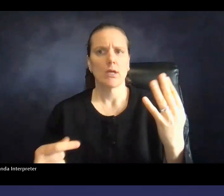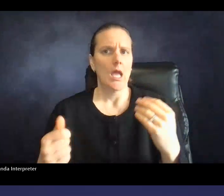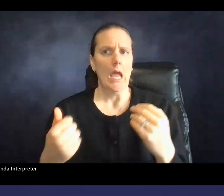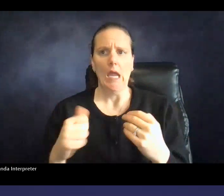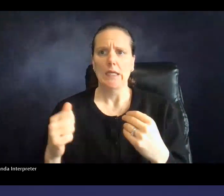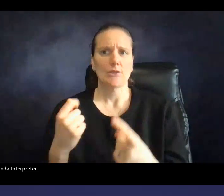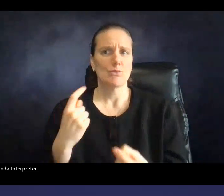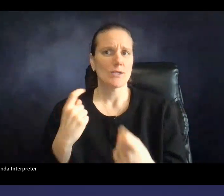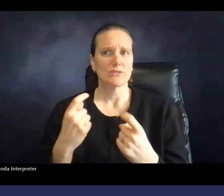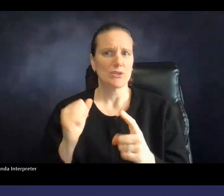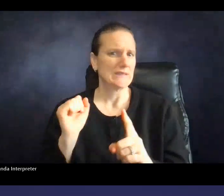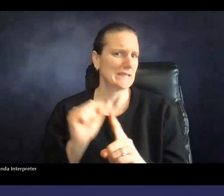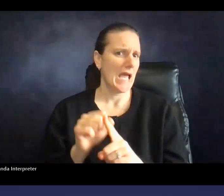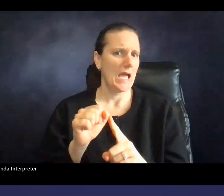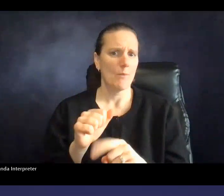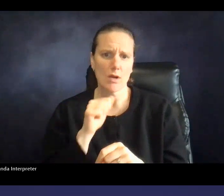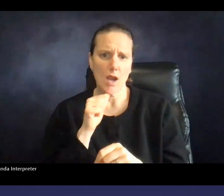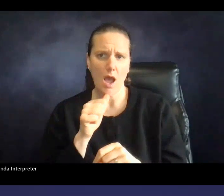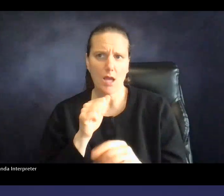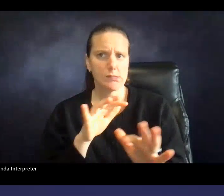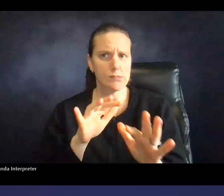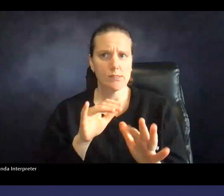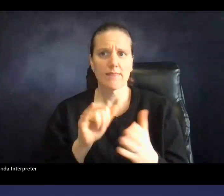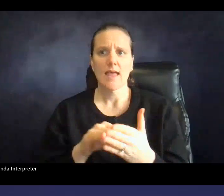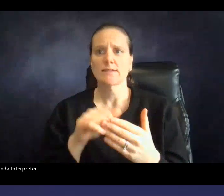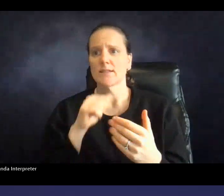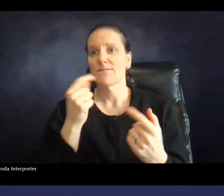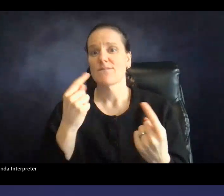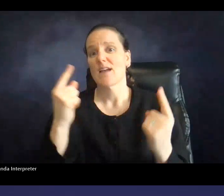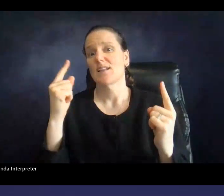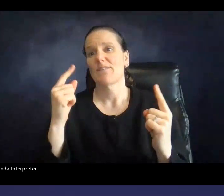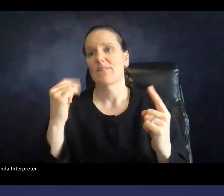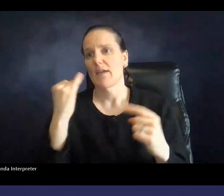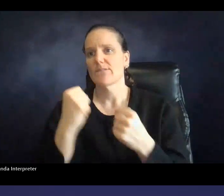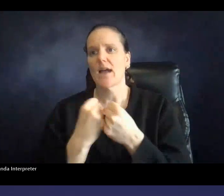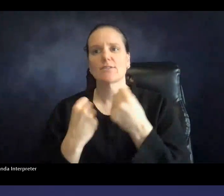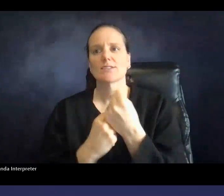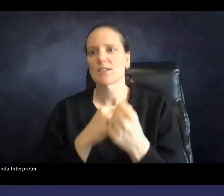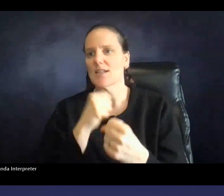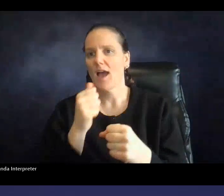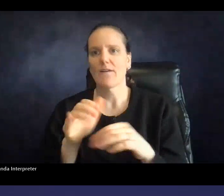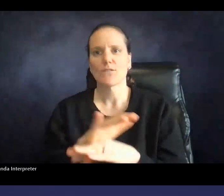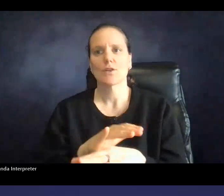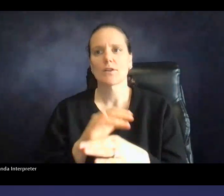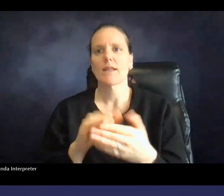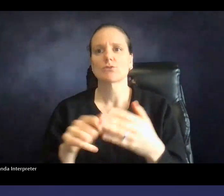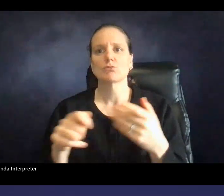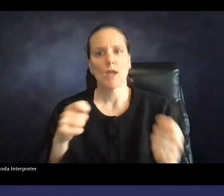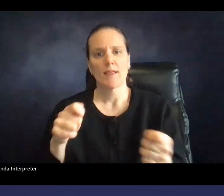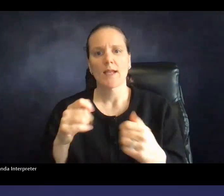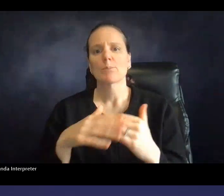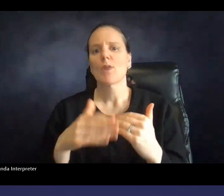or not are gonna be effective if the foundations aren't covered. And that's regulating your blood sugar, eating a whole foods diet, making sure